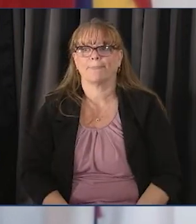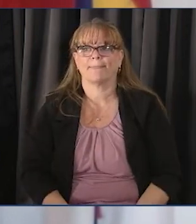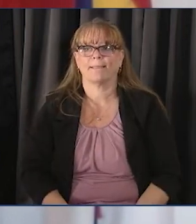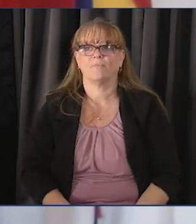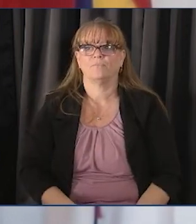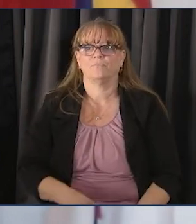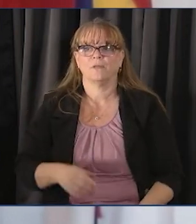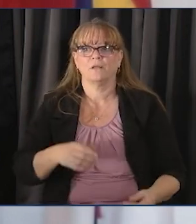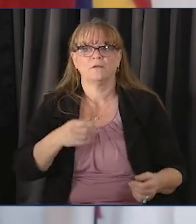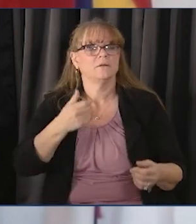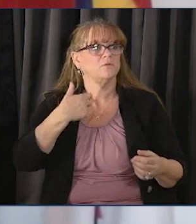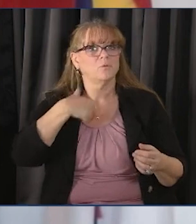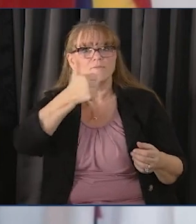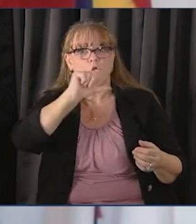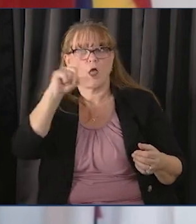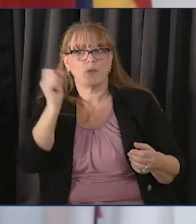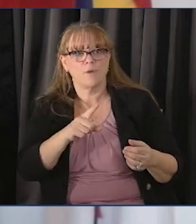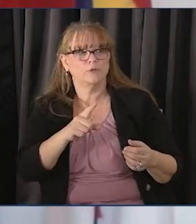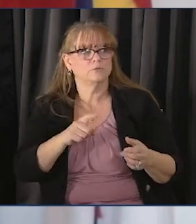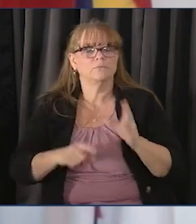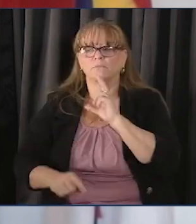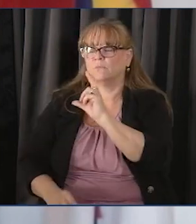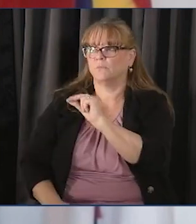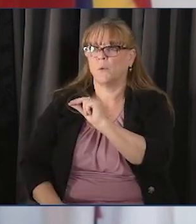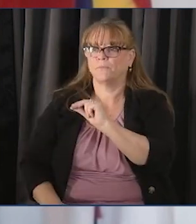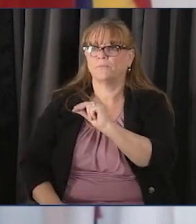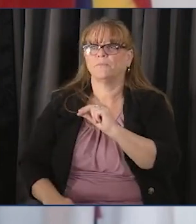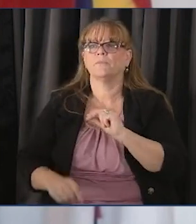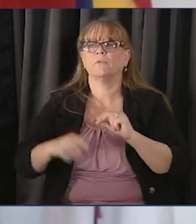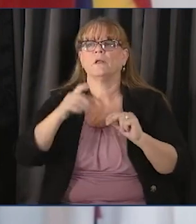distribution will only get better over time but the biggest thing we suffer from at this